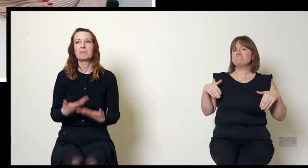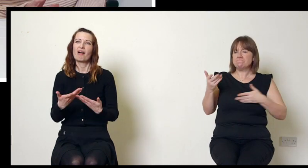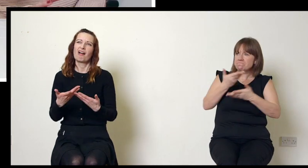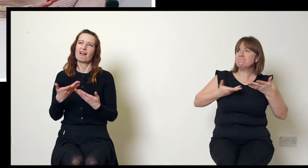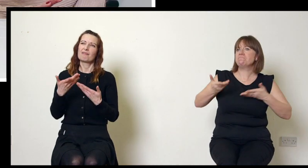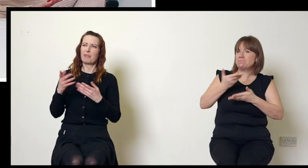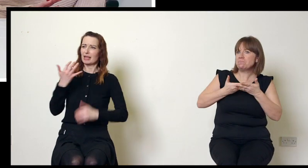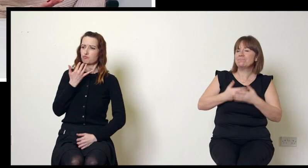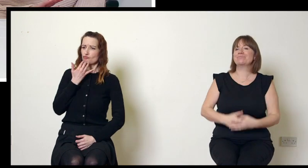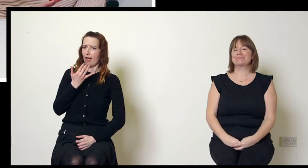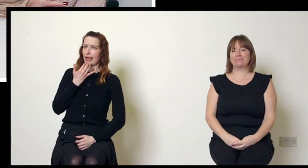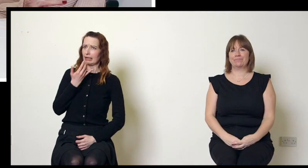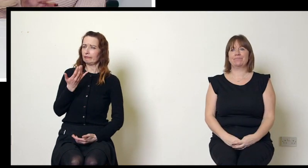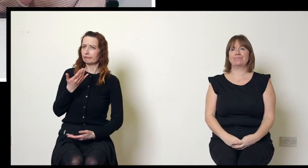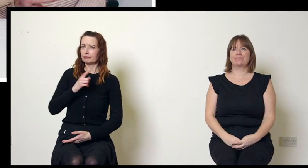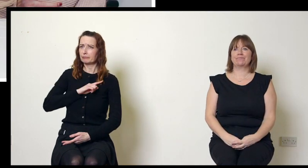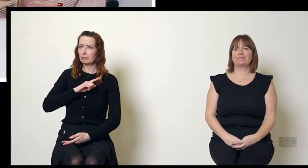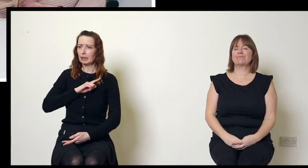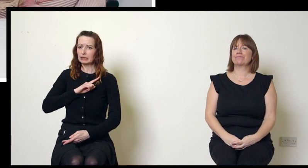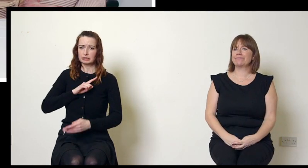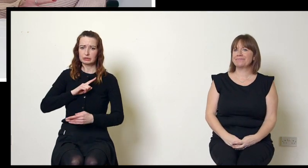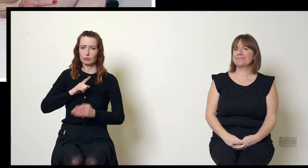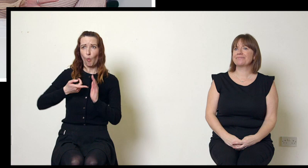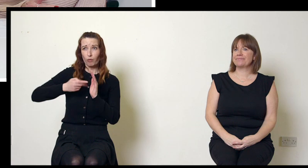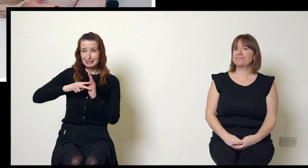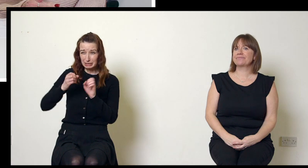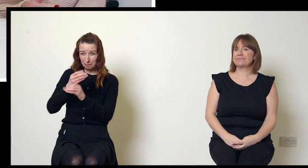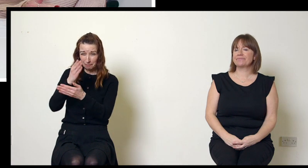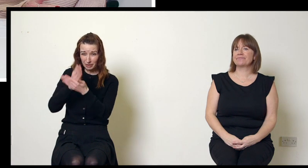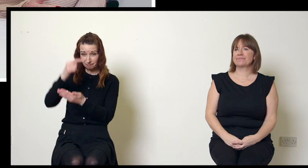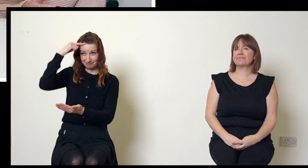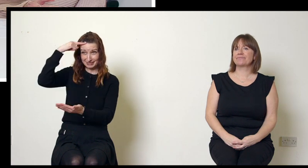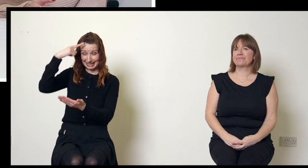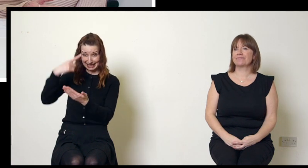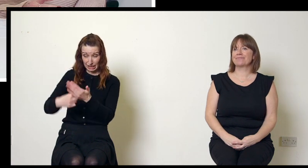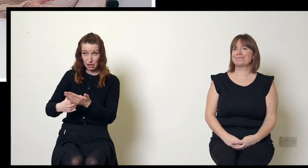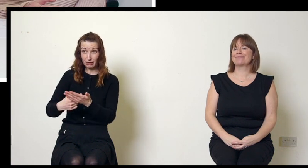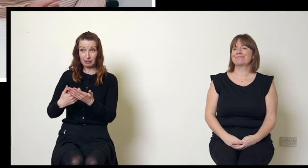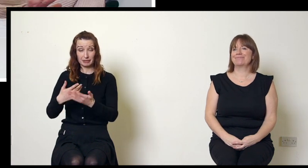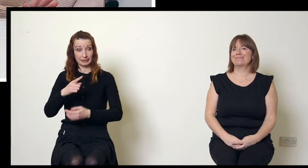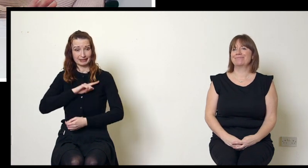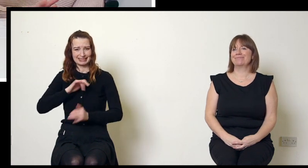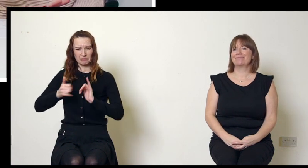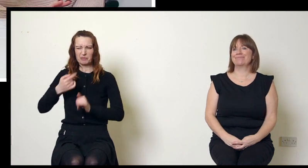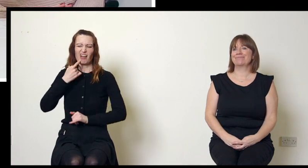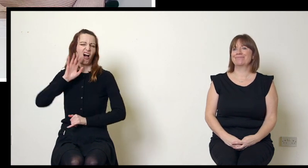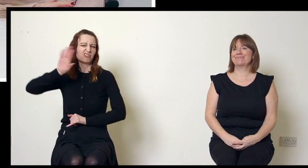But that’s brave in terms of an organisation making that decision because sometimes you could go, oh we’ll just put it on anyway.